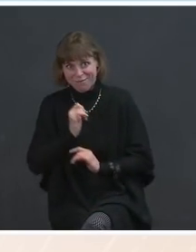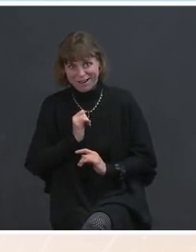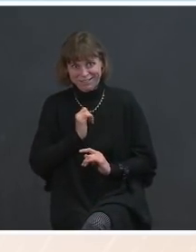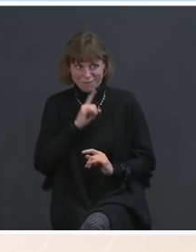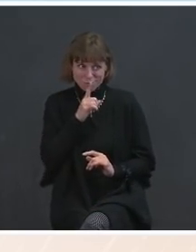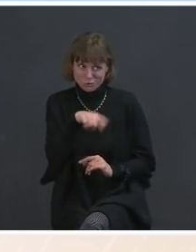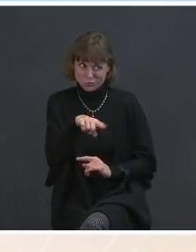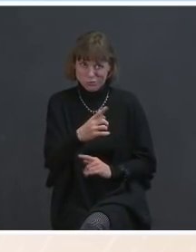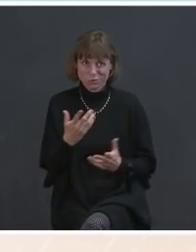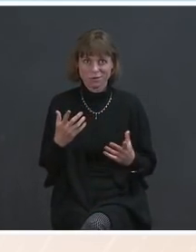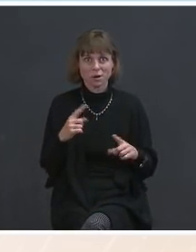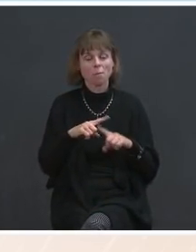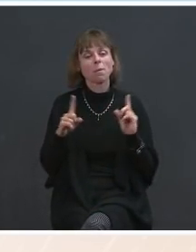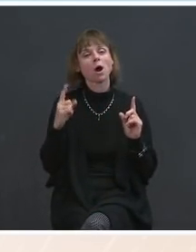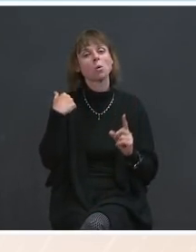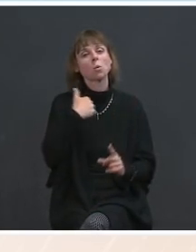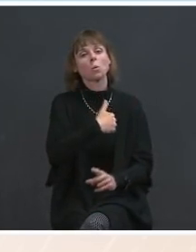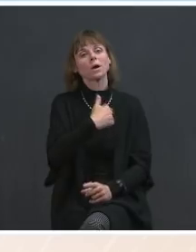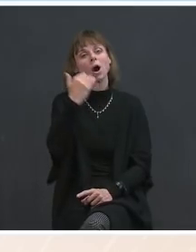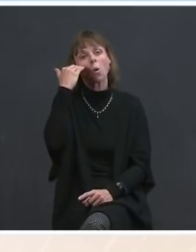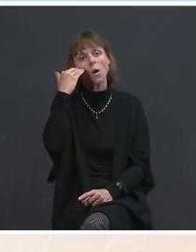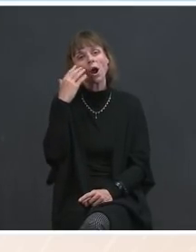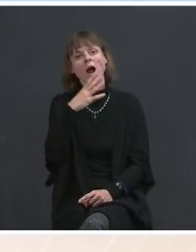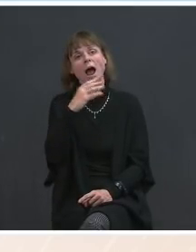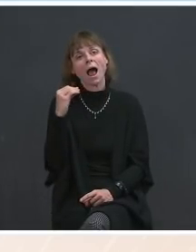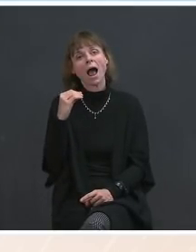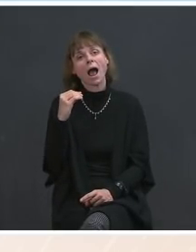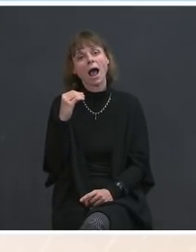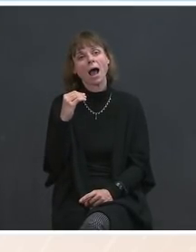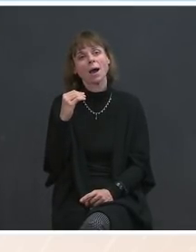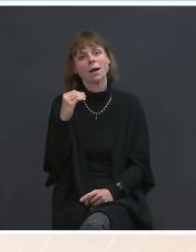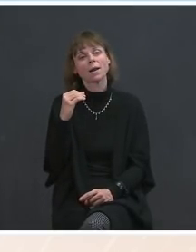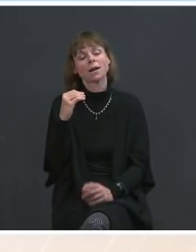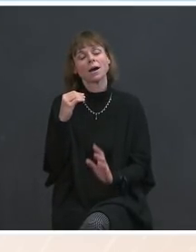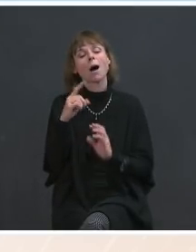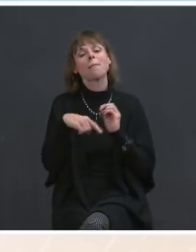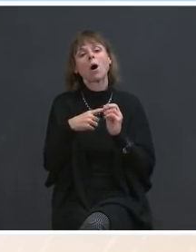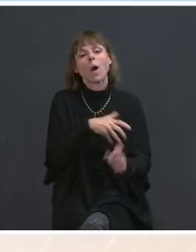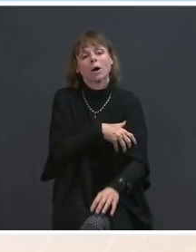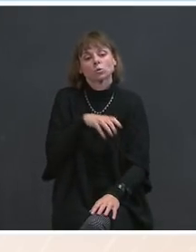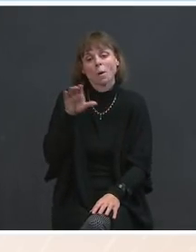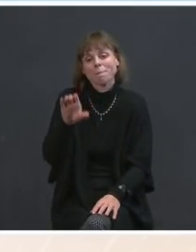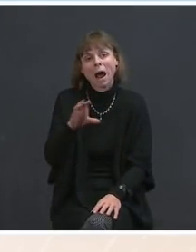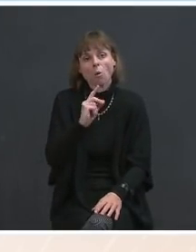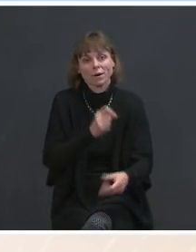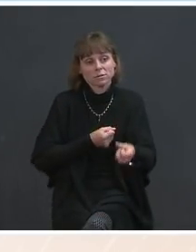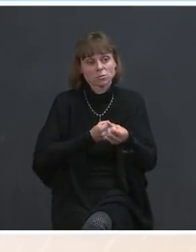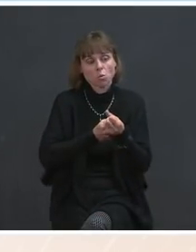but we're also mindful of empowering, supporting local trusted voices